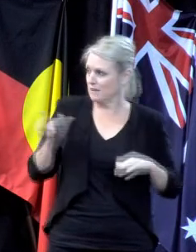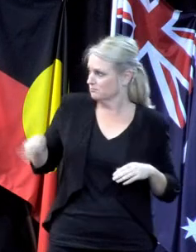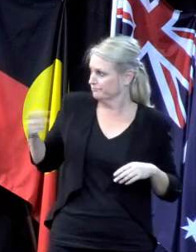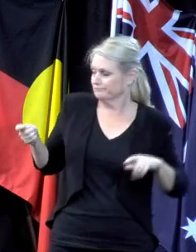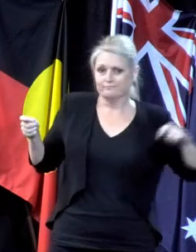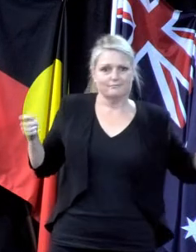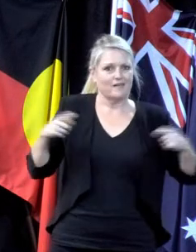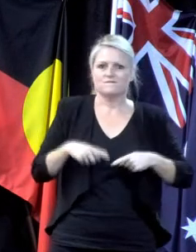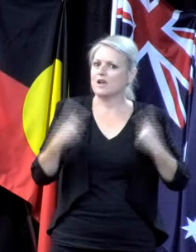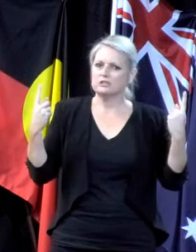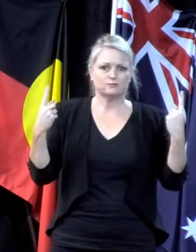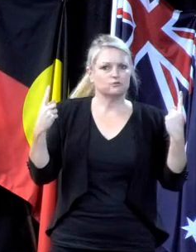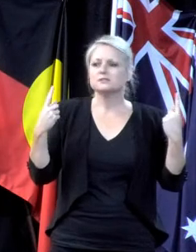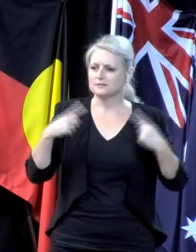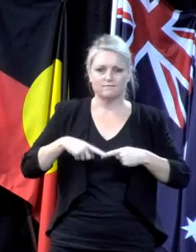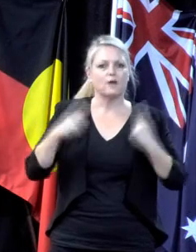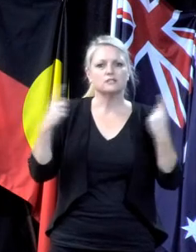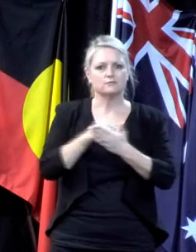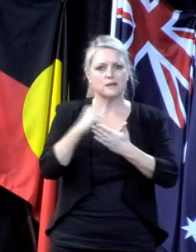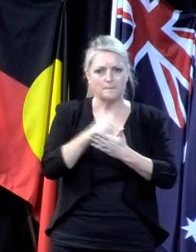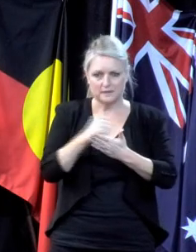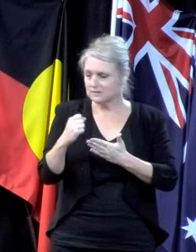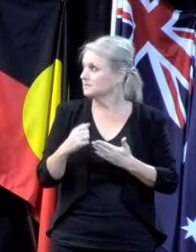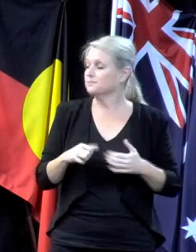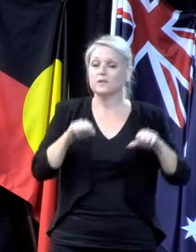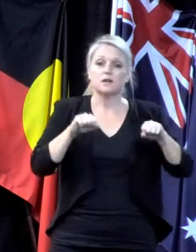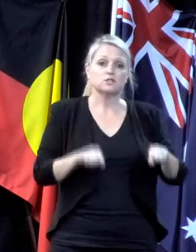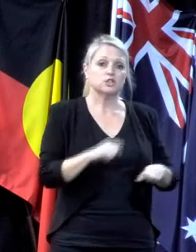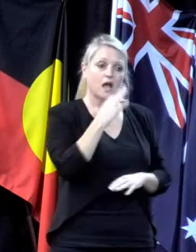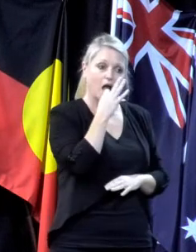Sorry what are the differences? So, Grant’s got... MR DALE: Well, I’ve... my school,